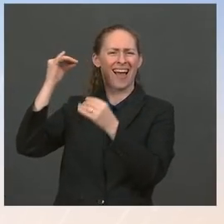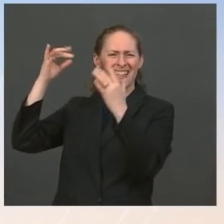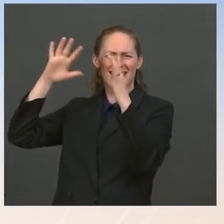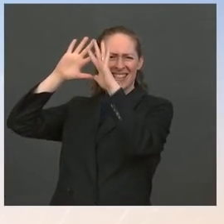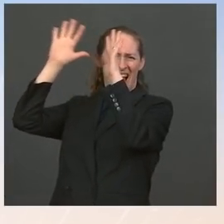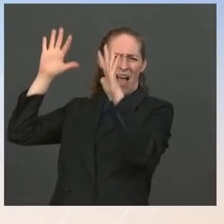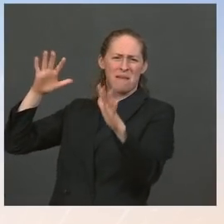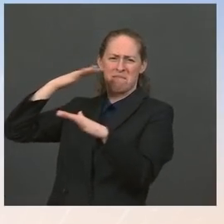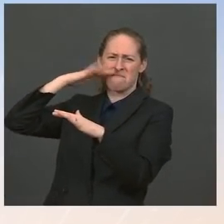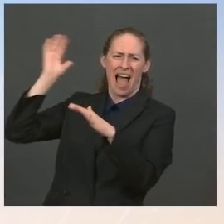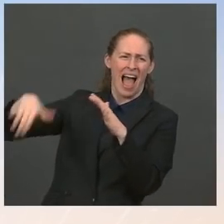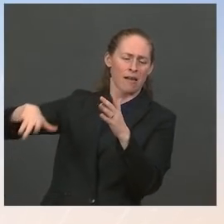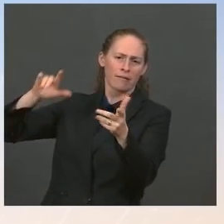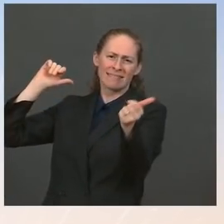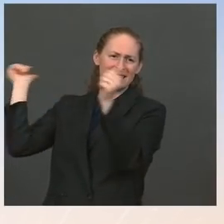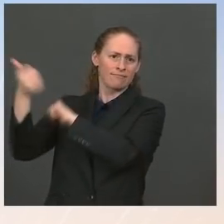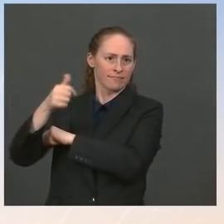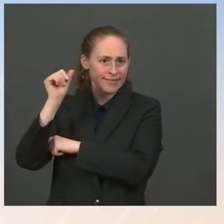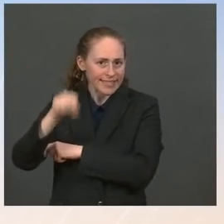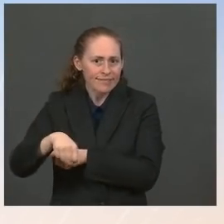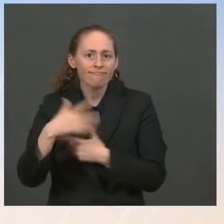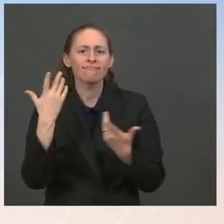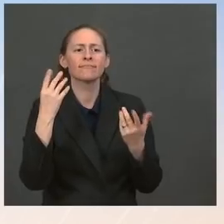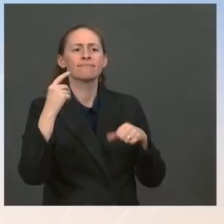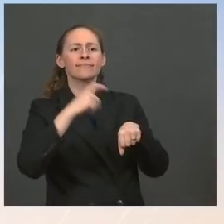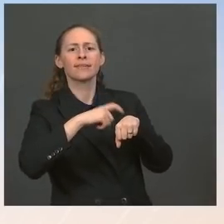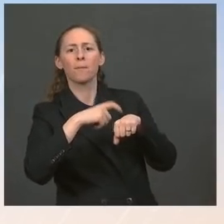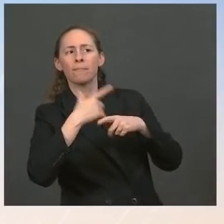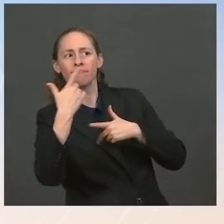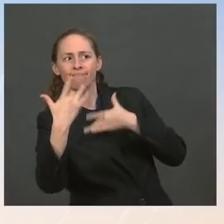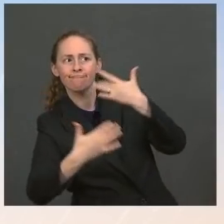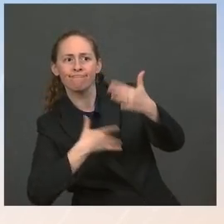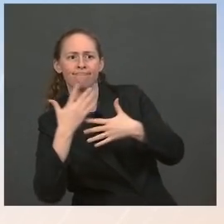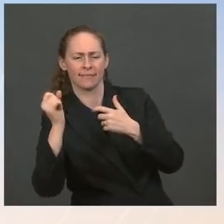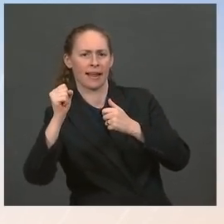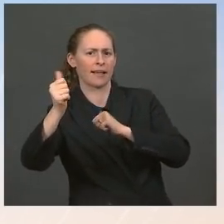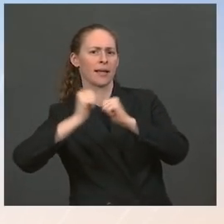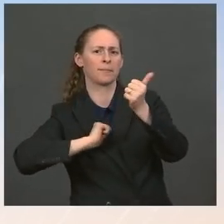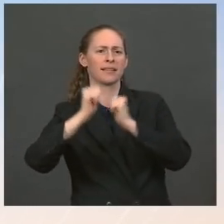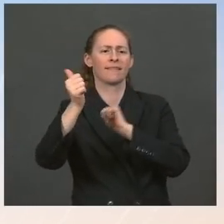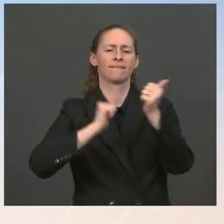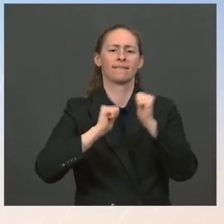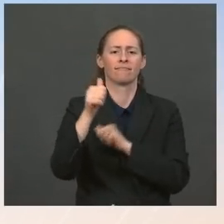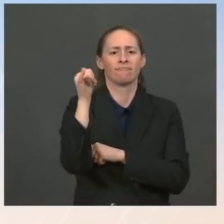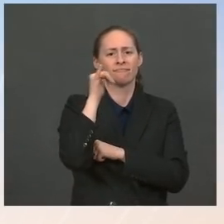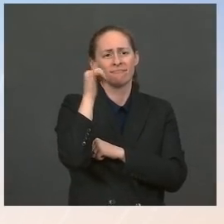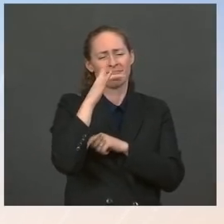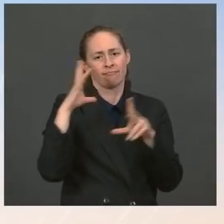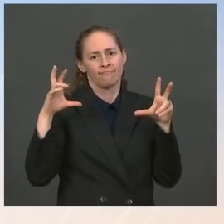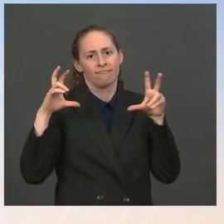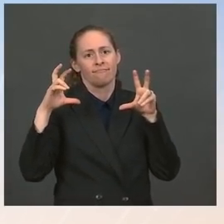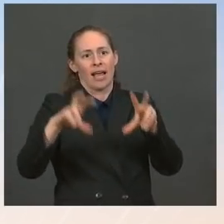in the decades ahead. This is the largest investment in roads, bridges, and highways since the creation of the Interstate Highway System,